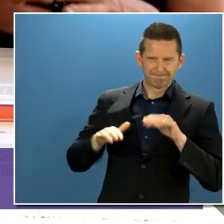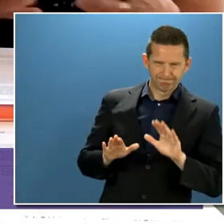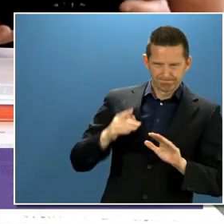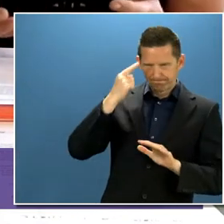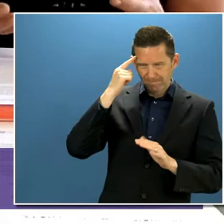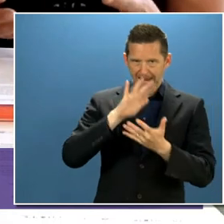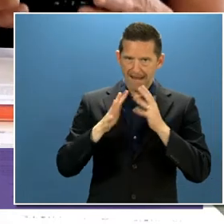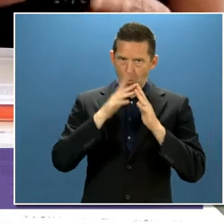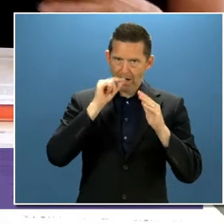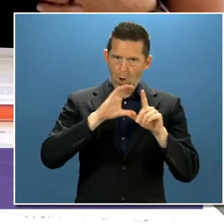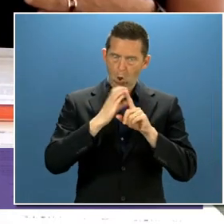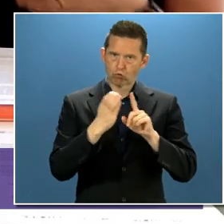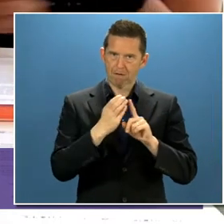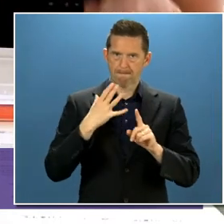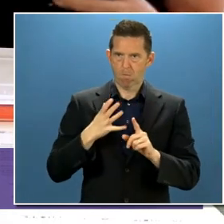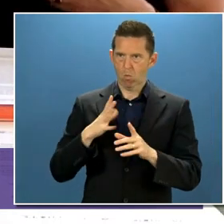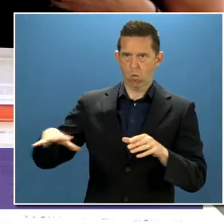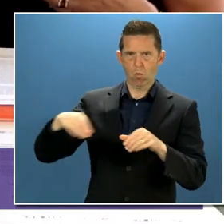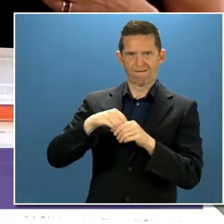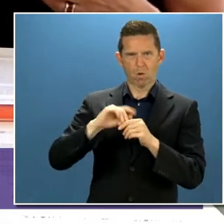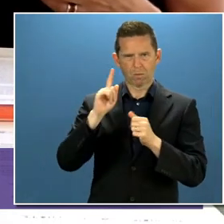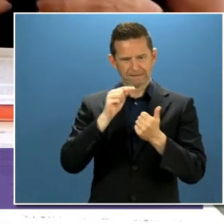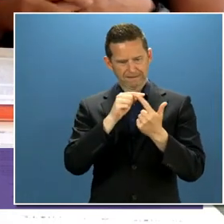were the elements were, we discussed as a team.